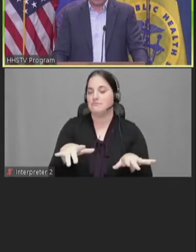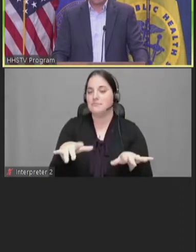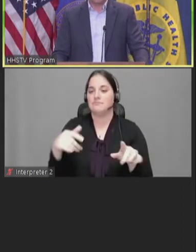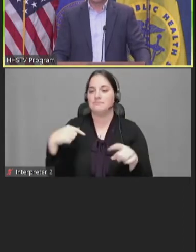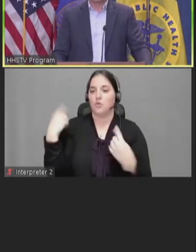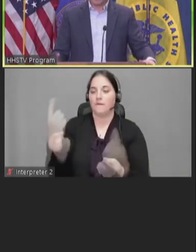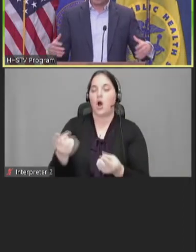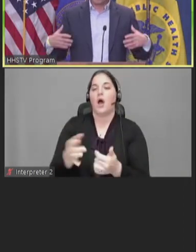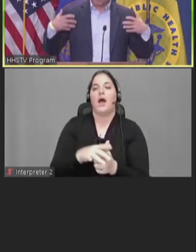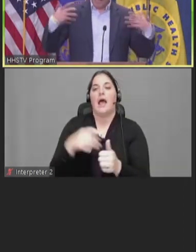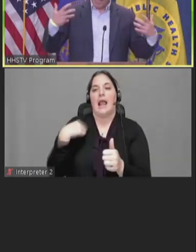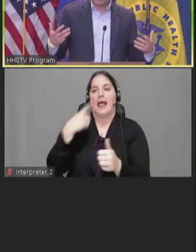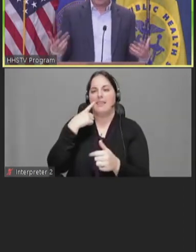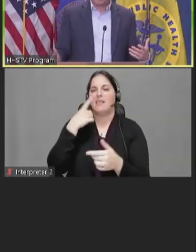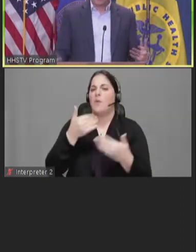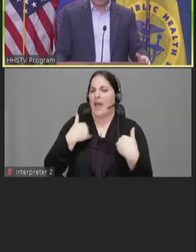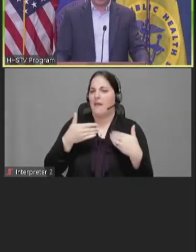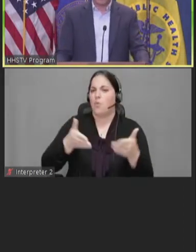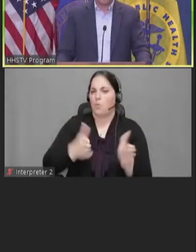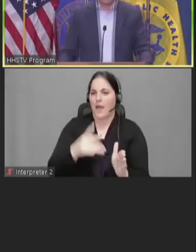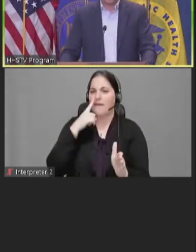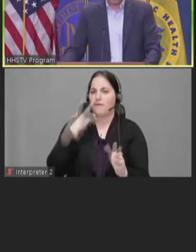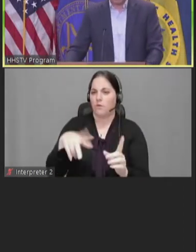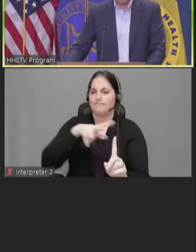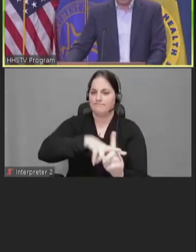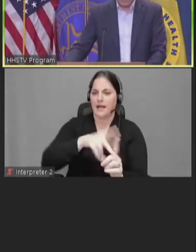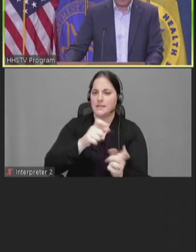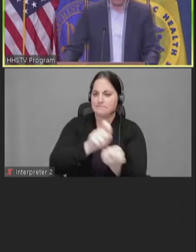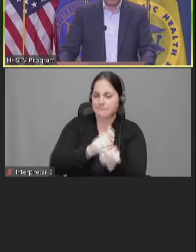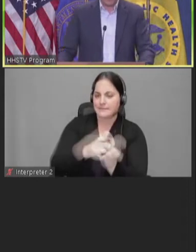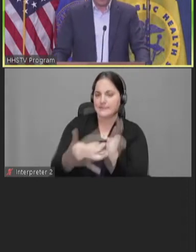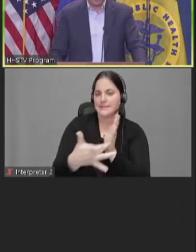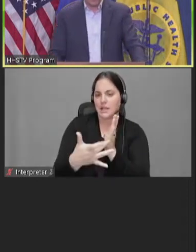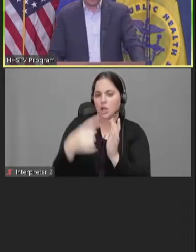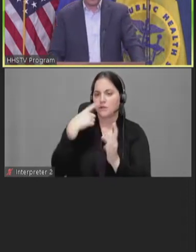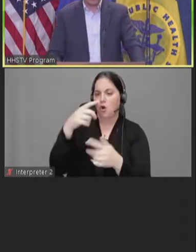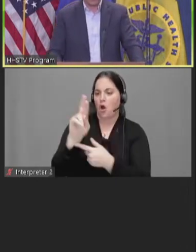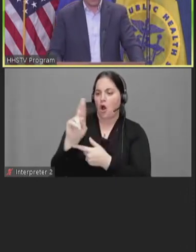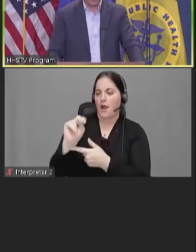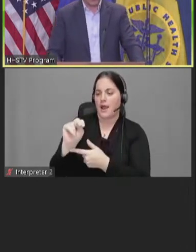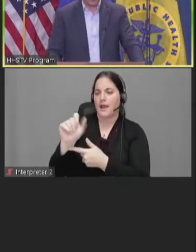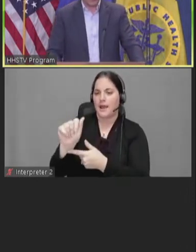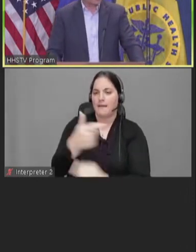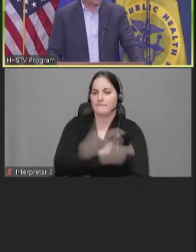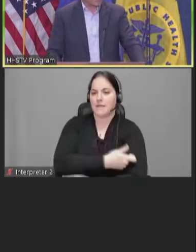there are ways to apply adjuvant technology to RNA vaccines. Very recent reports show just that;